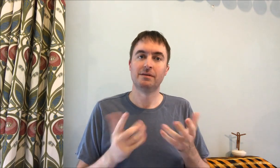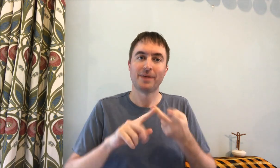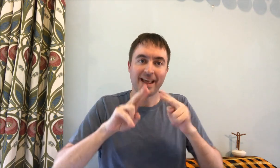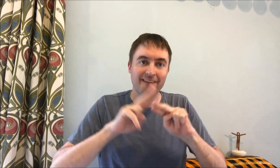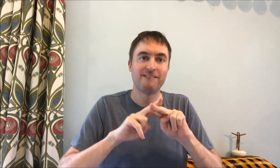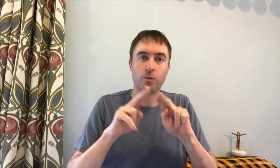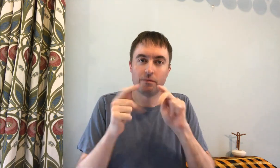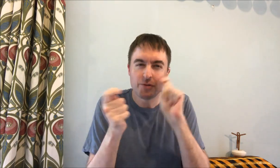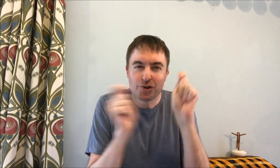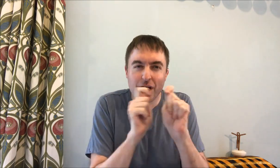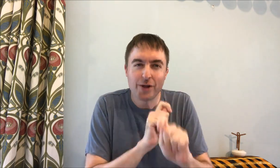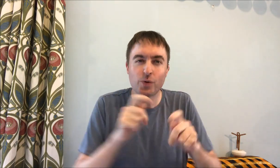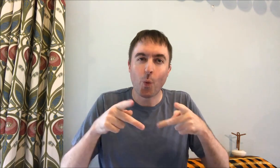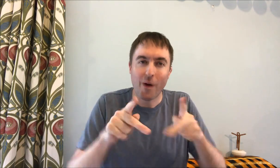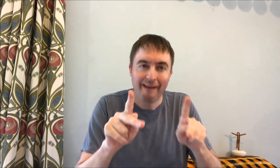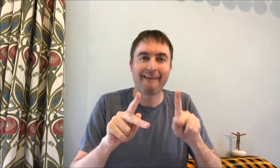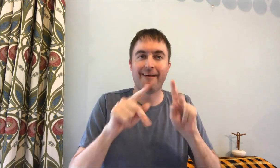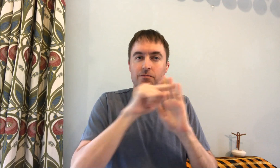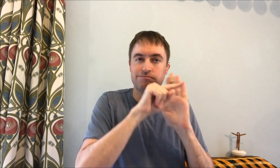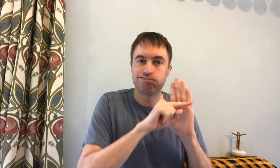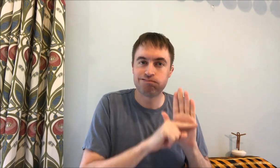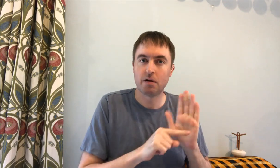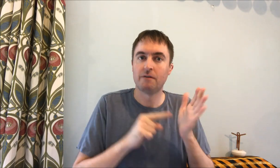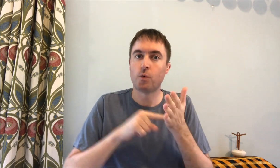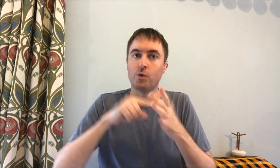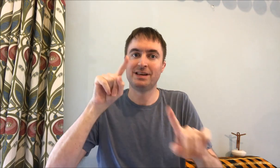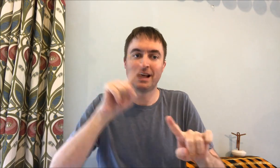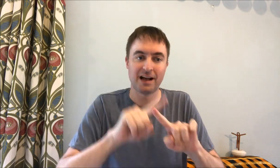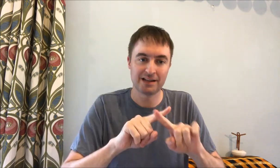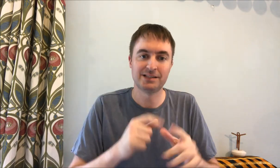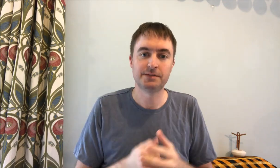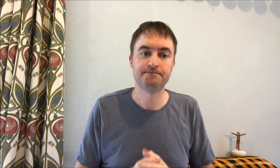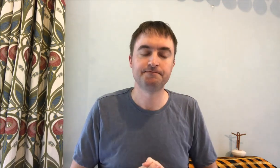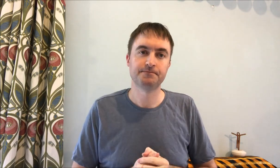if we change the way the tax rules work.